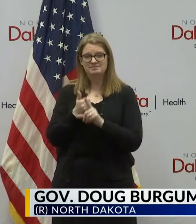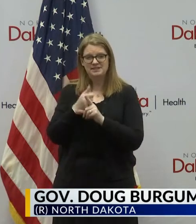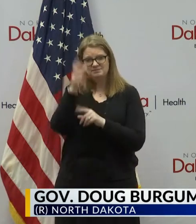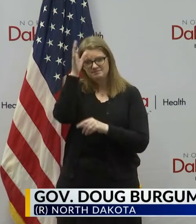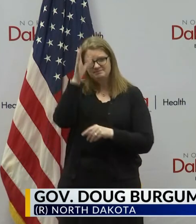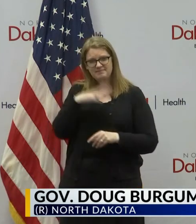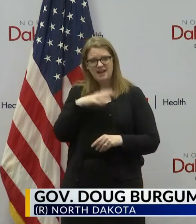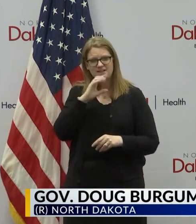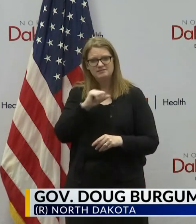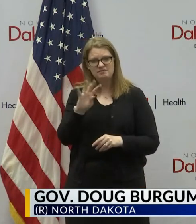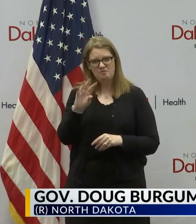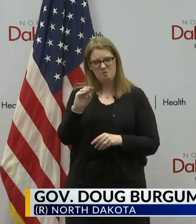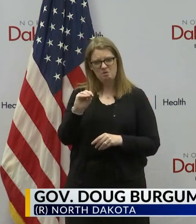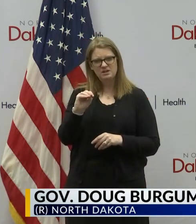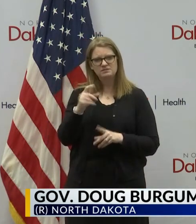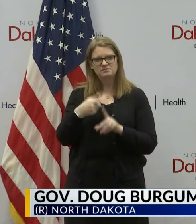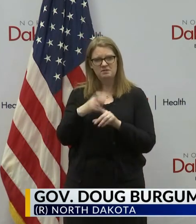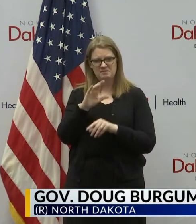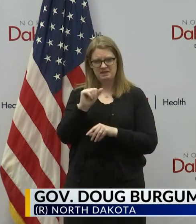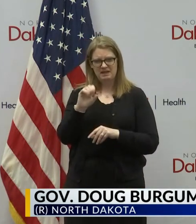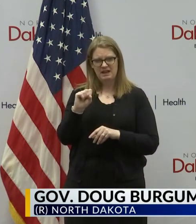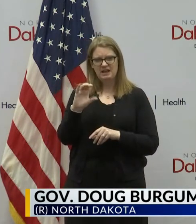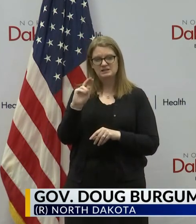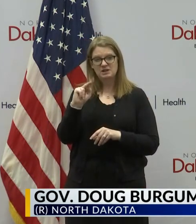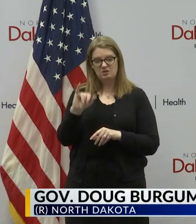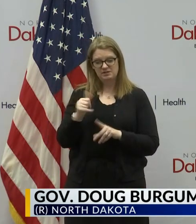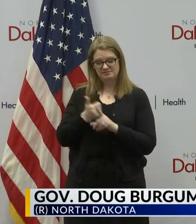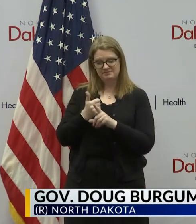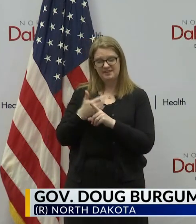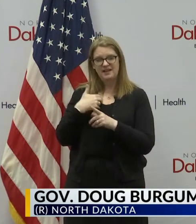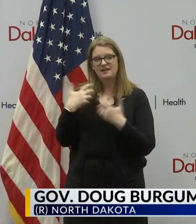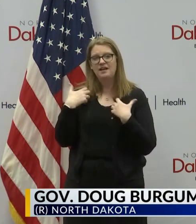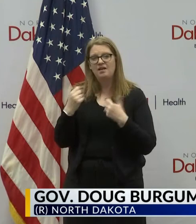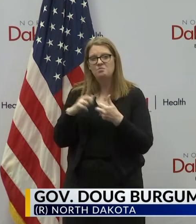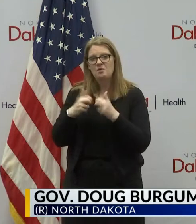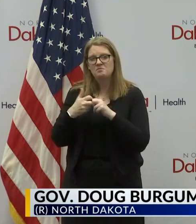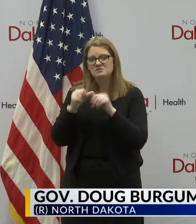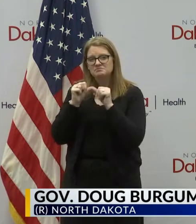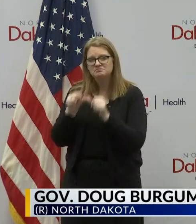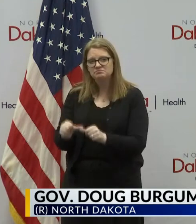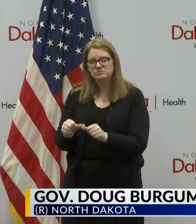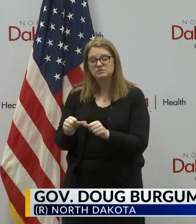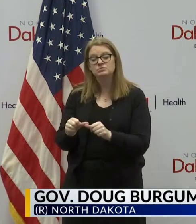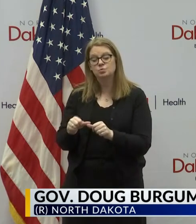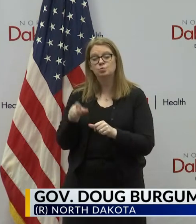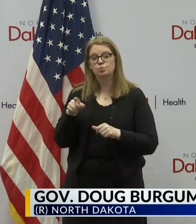TODAY. THIS INDIVIDUAL WAS A MAN IN HIS 40s FROM CASS COUNTY WITH